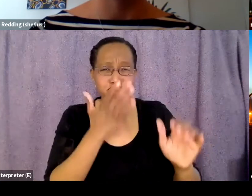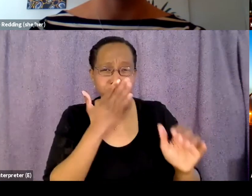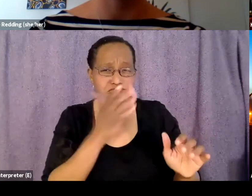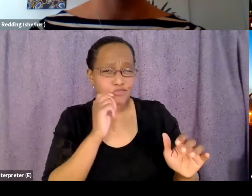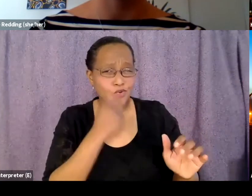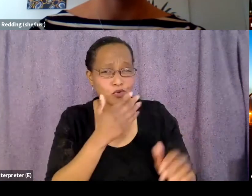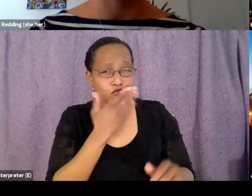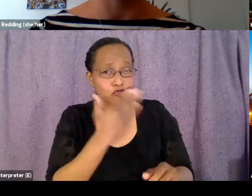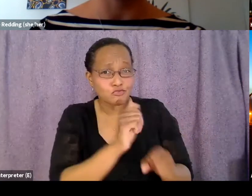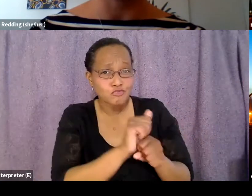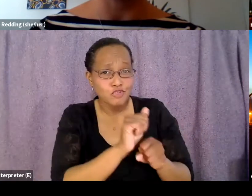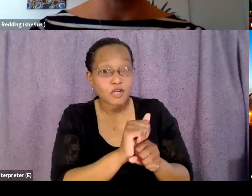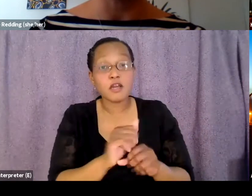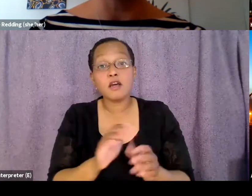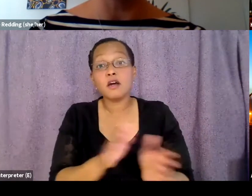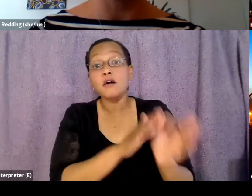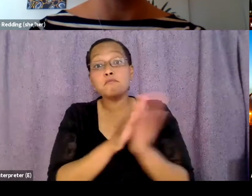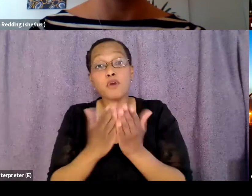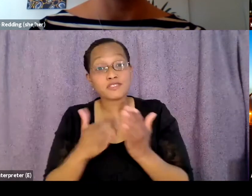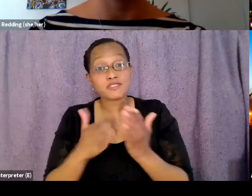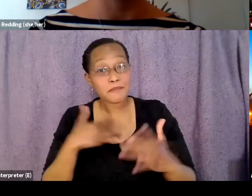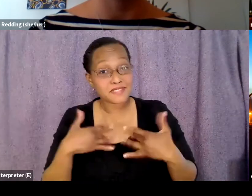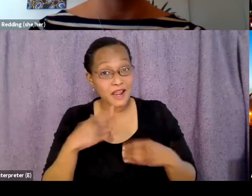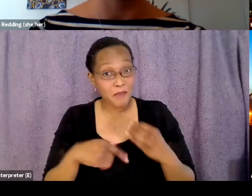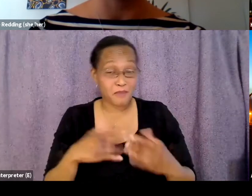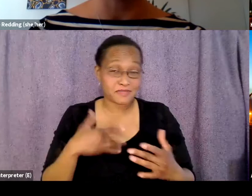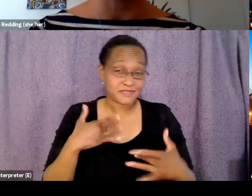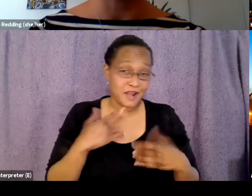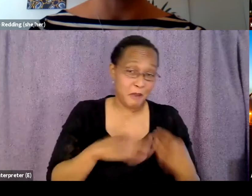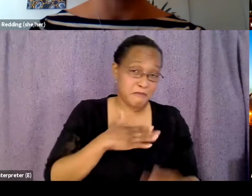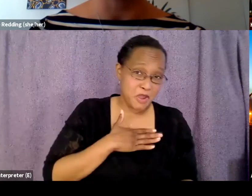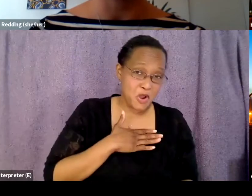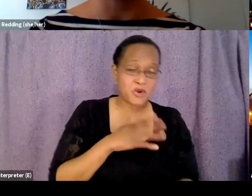Keah Brown: Aside from my own I'm excited about Ashley C Ford's Someone's Daughter I'm